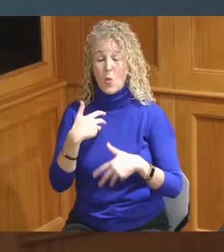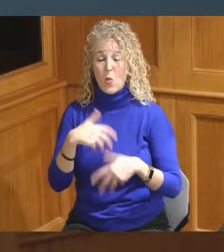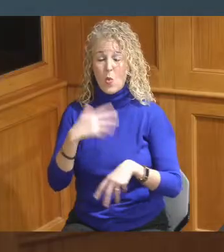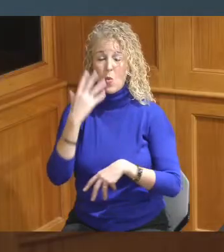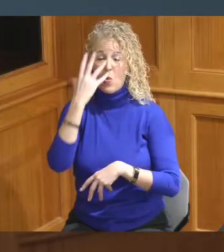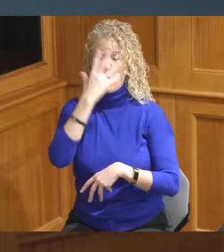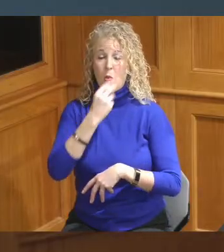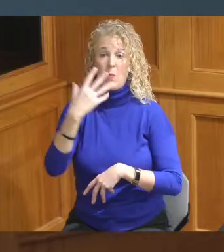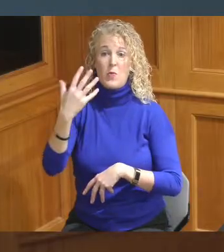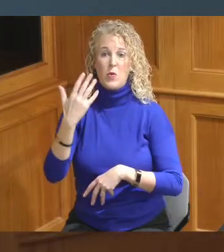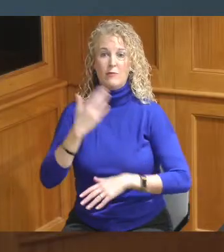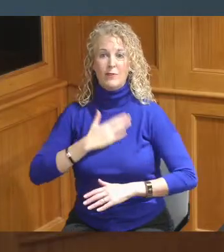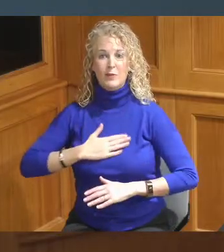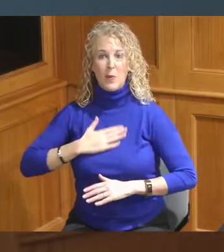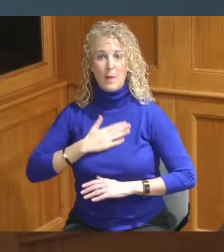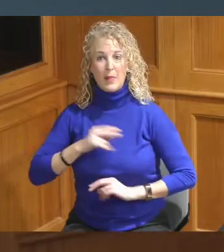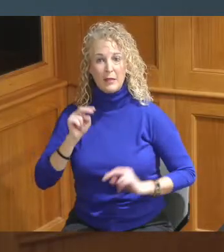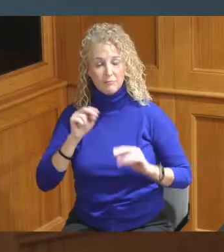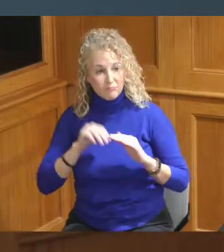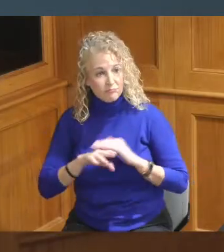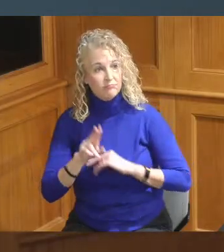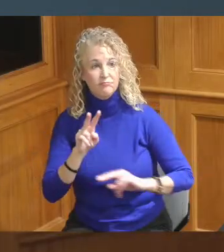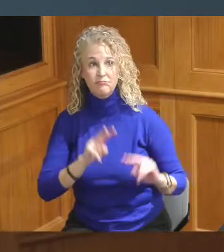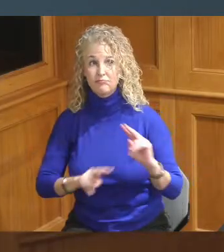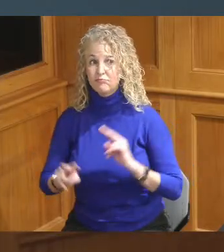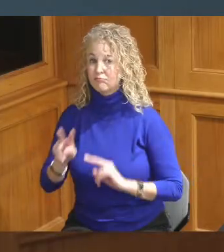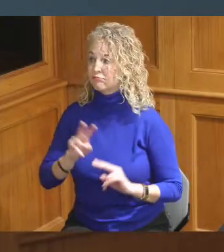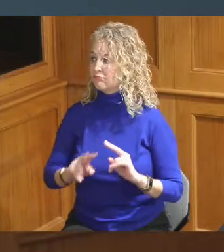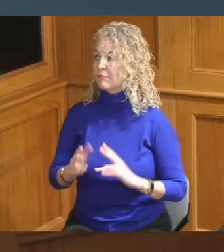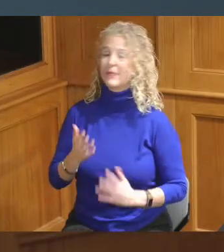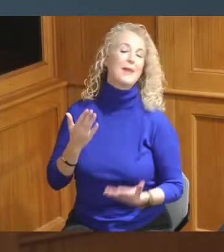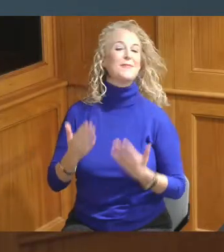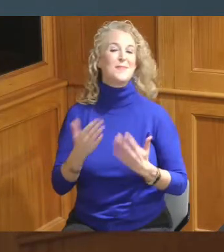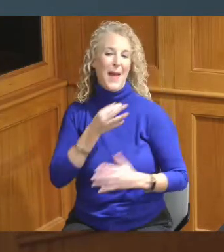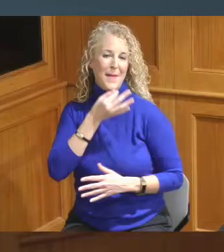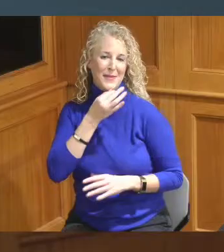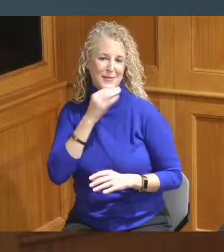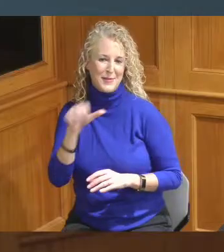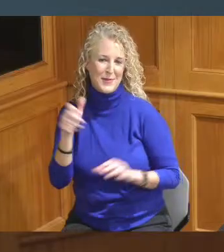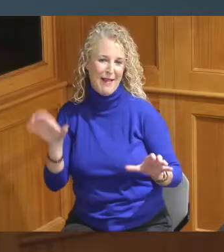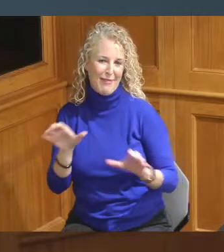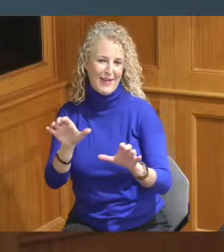just go in there and and take a look and I'm sure there'll be other activities you'll be a part of.